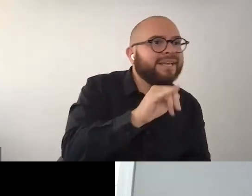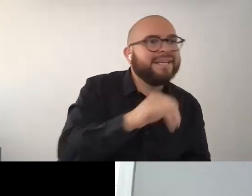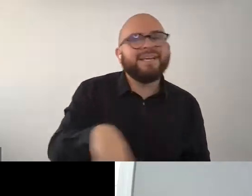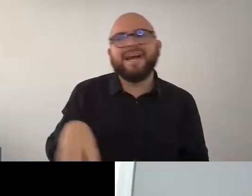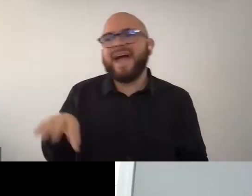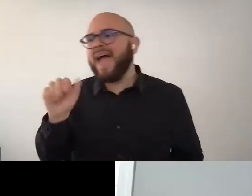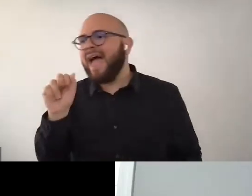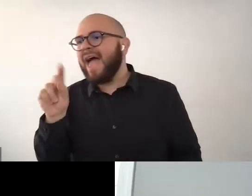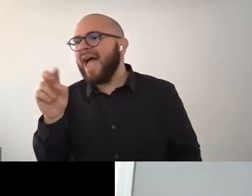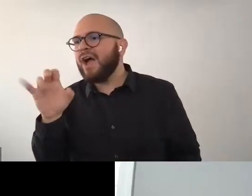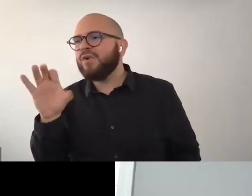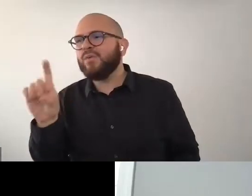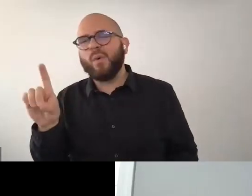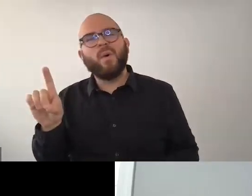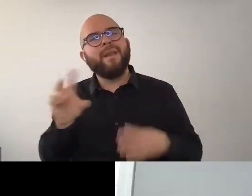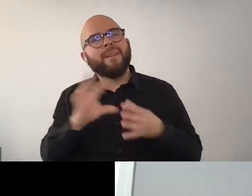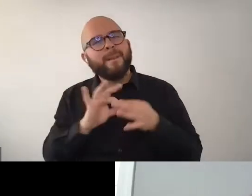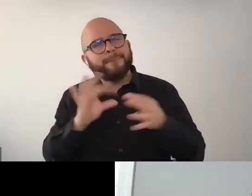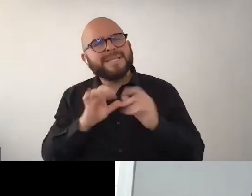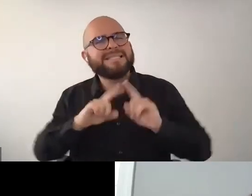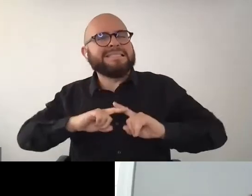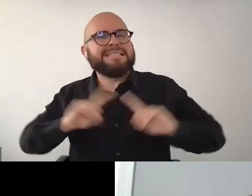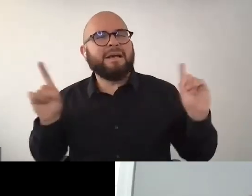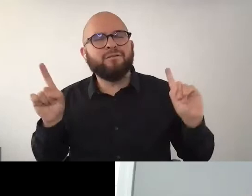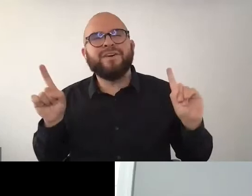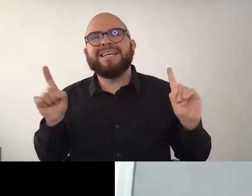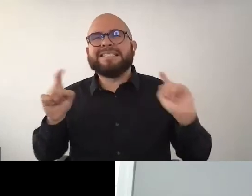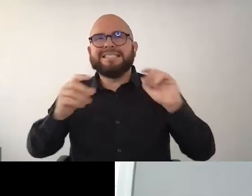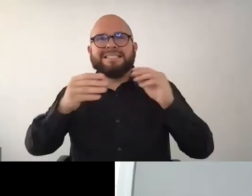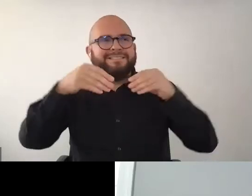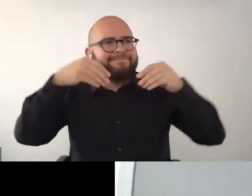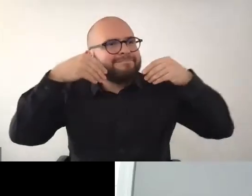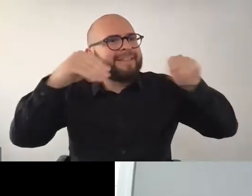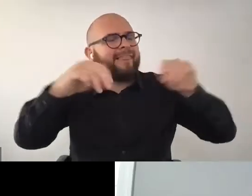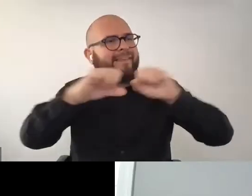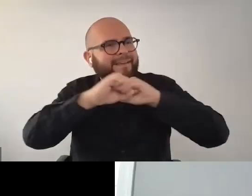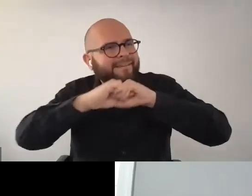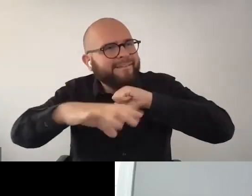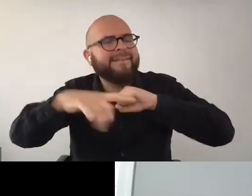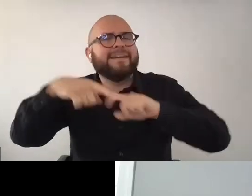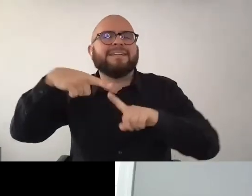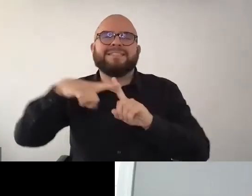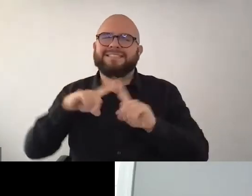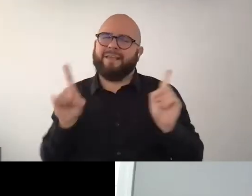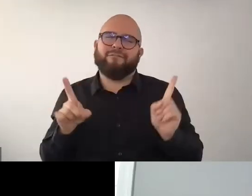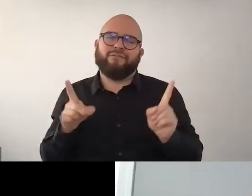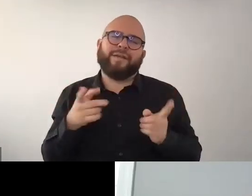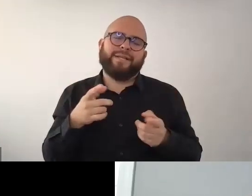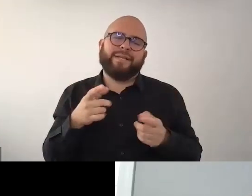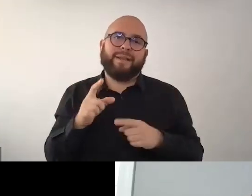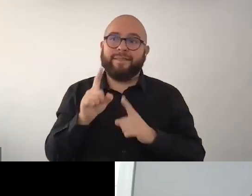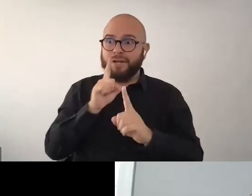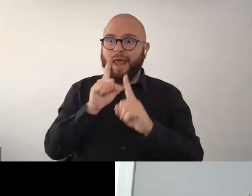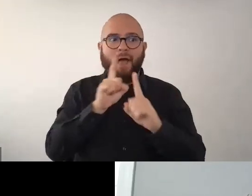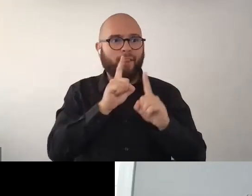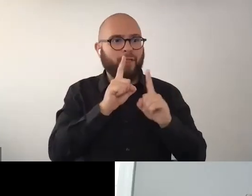of what they're actually selling in the spot versus the dialogue of the spot. Got it, got it, okay,